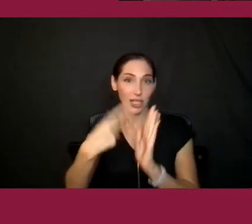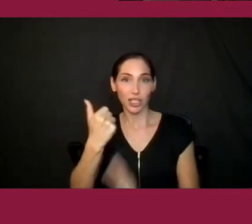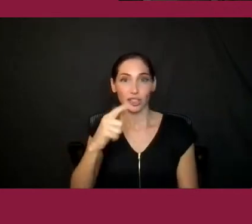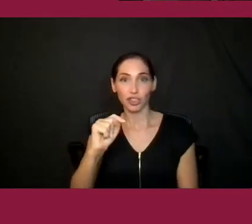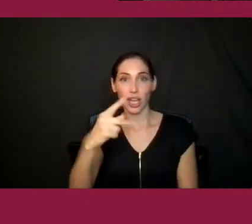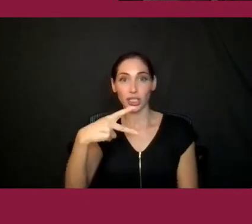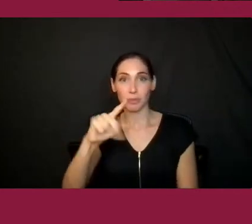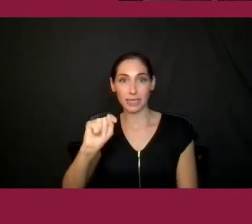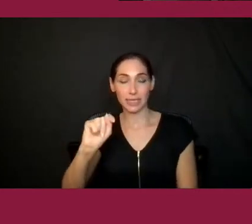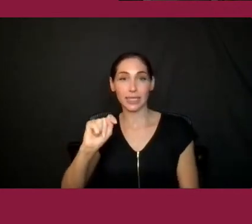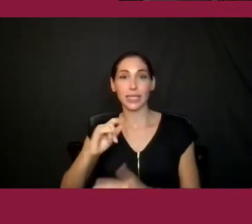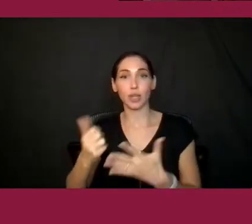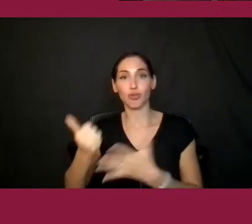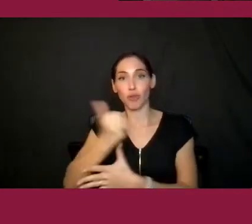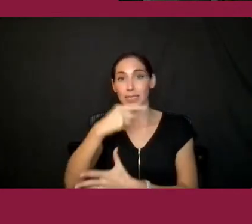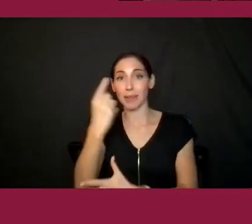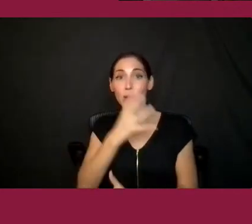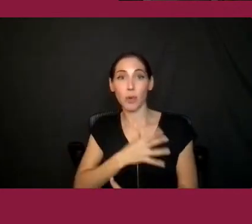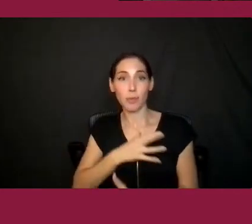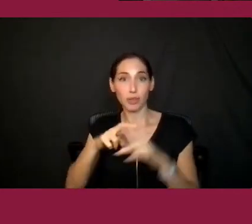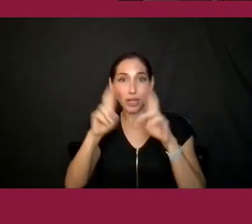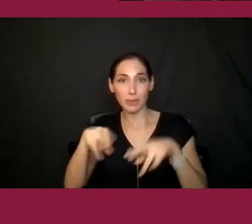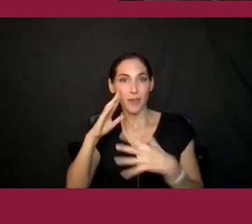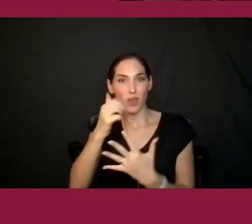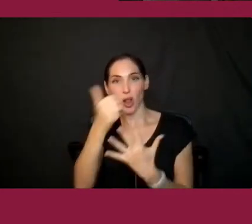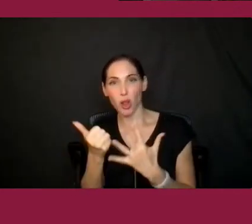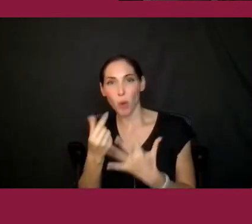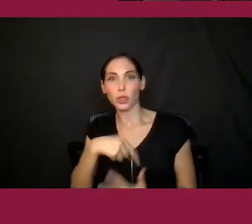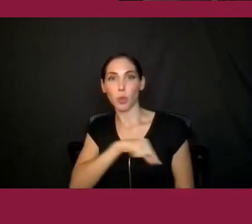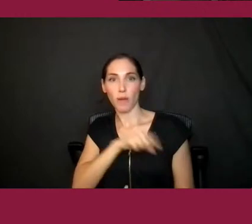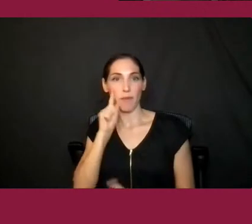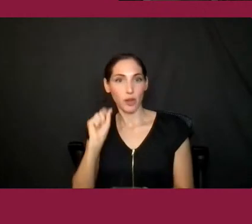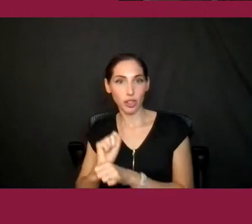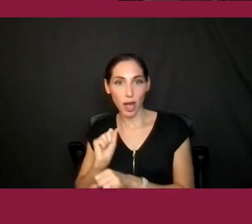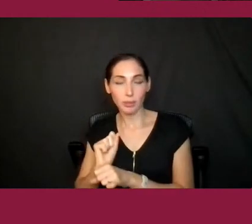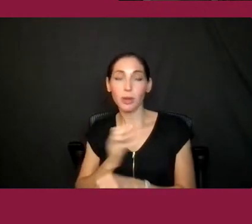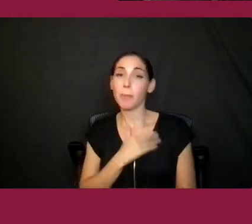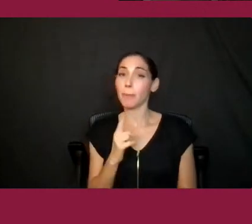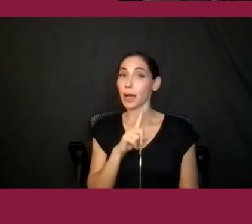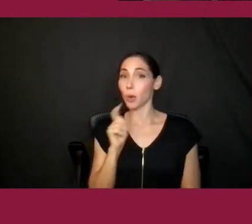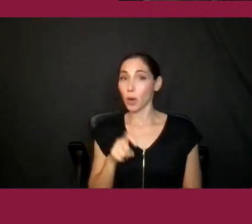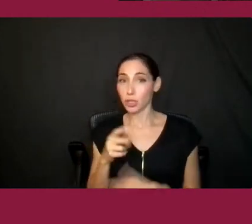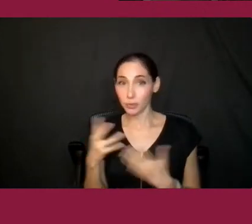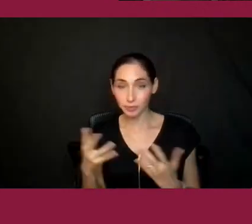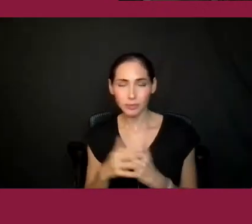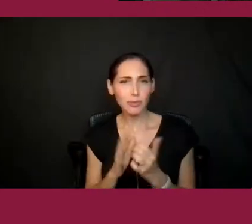women's resumes as the lowest qualified candidates for jobs. Then my question is, how would a phenomenon like